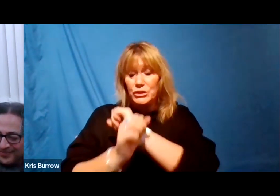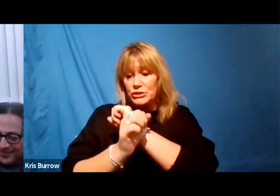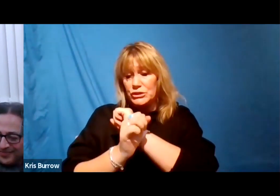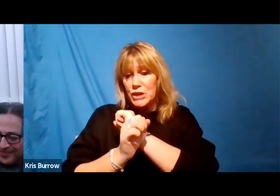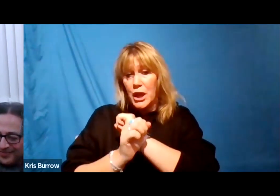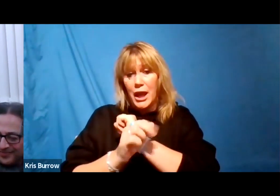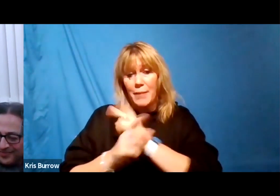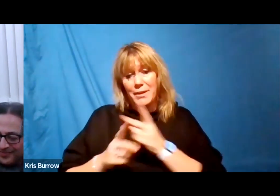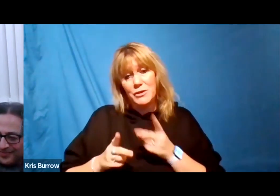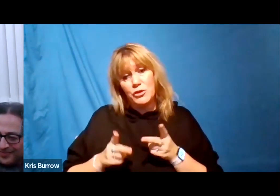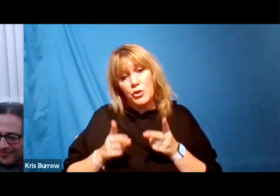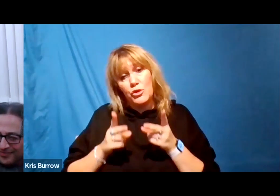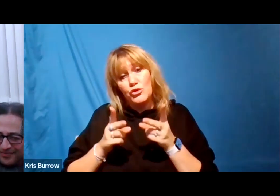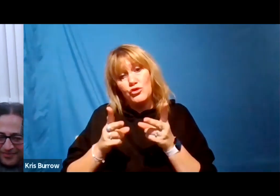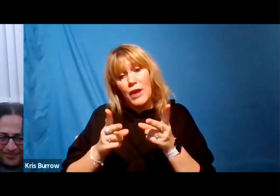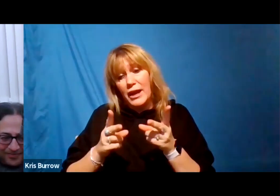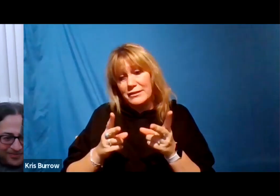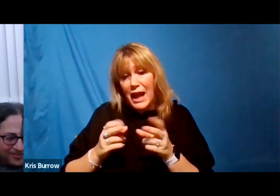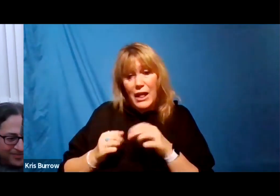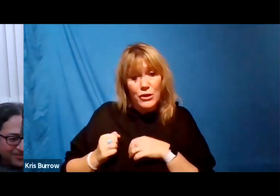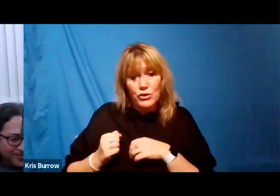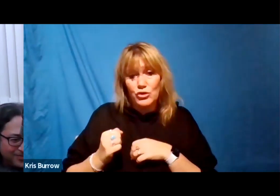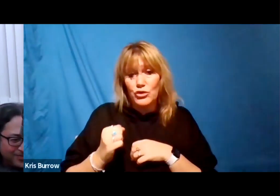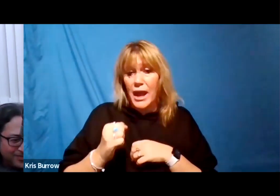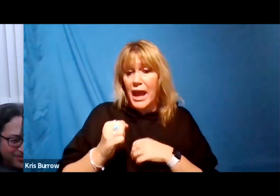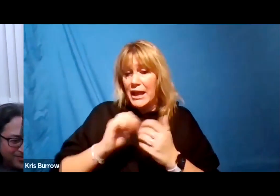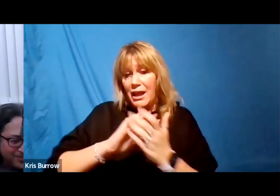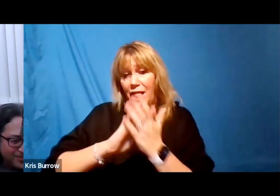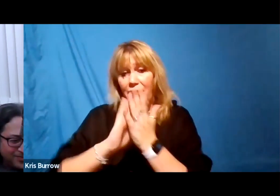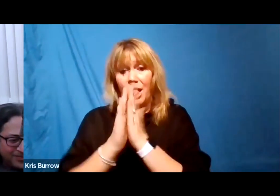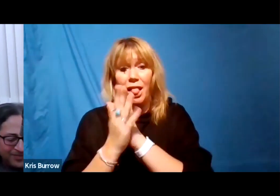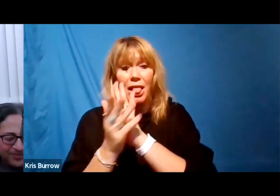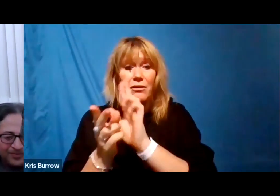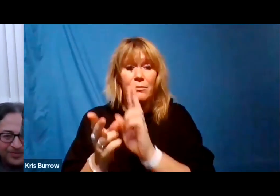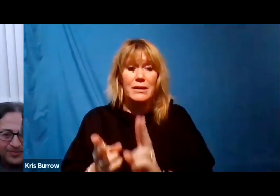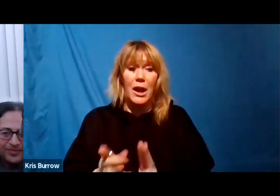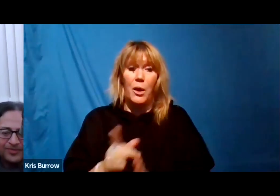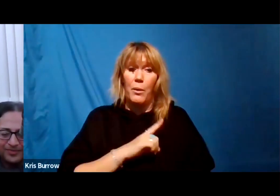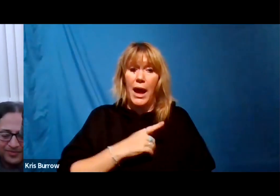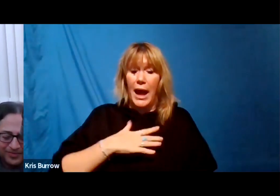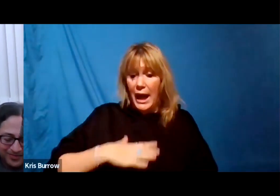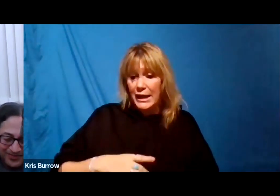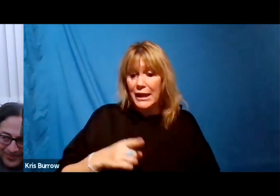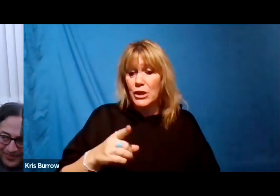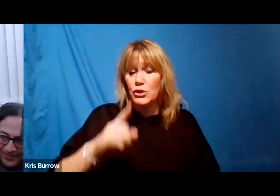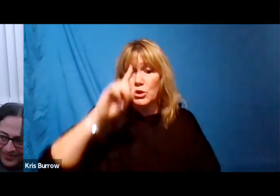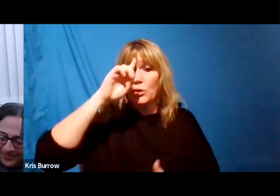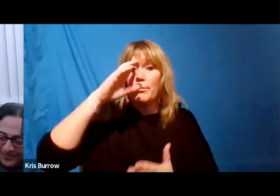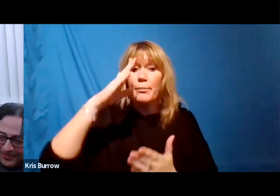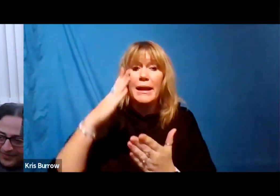Drink some faith and make amends Kick a bully, press rewind